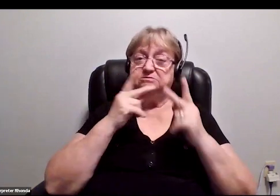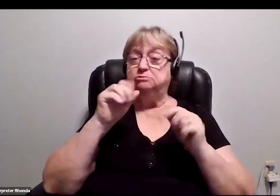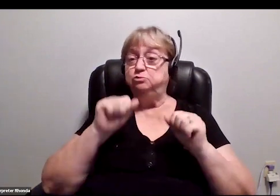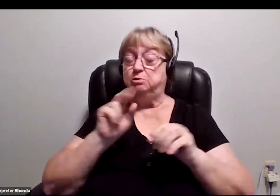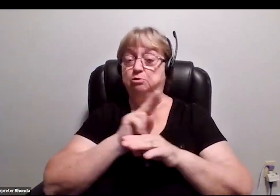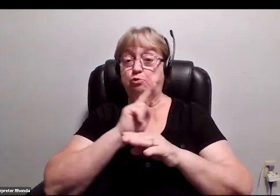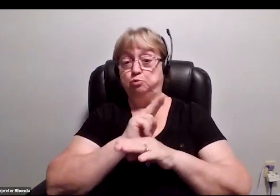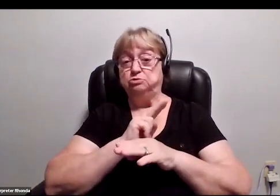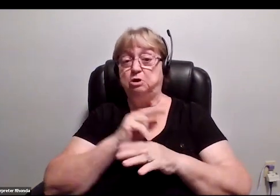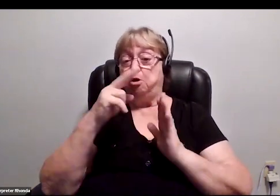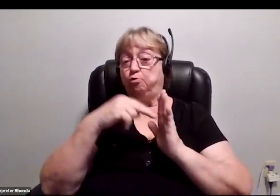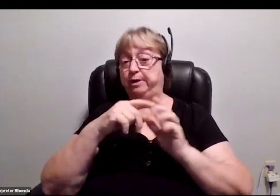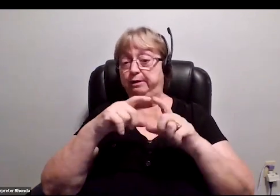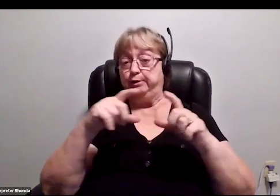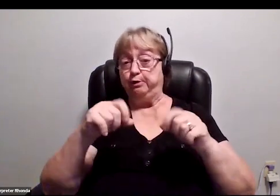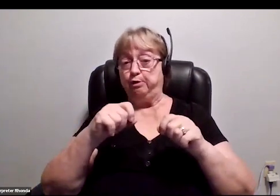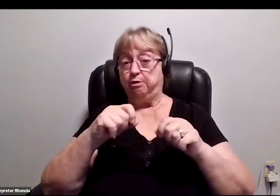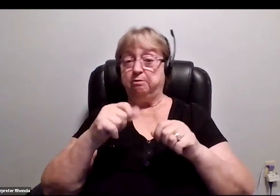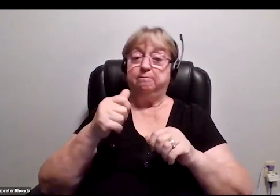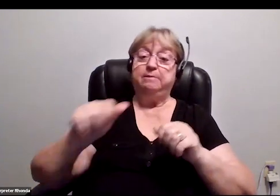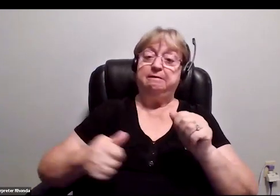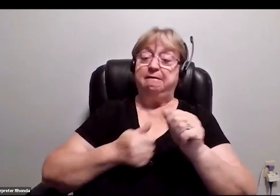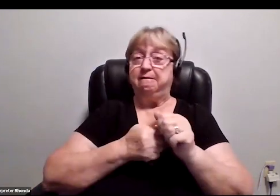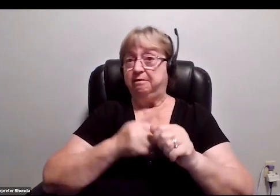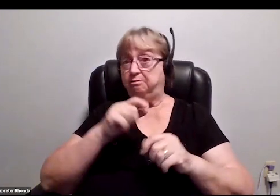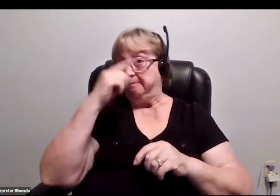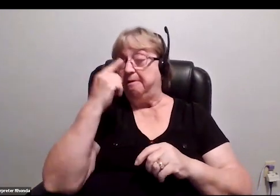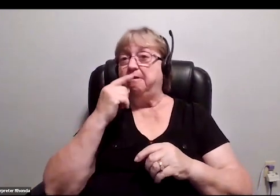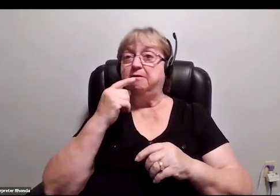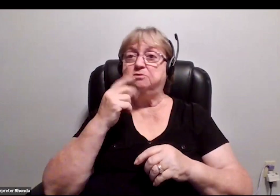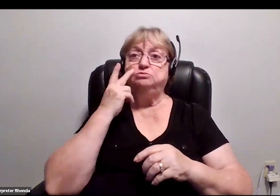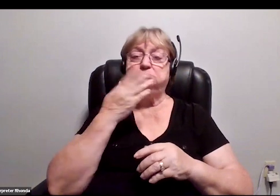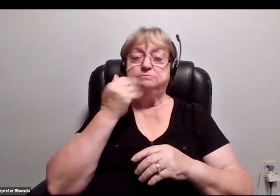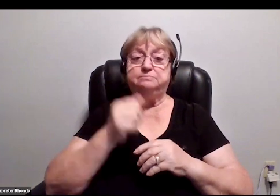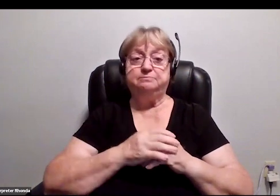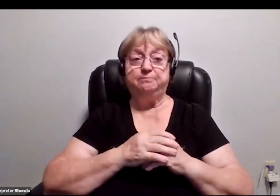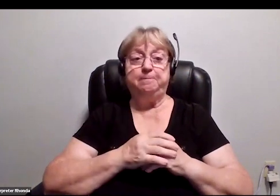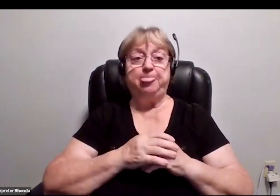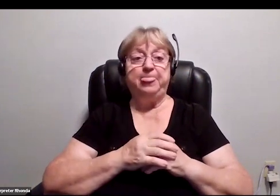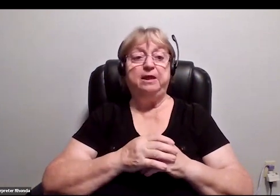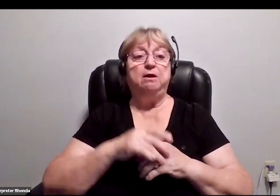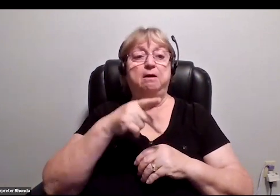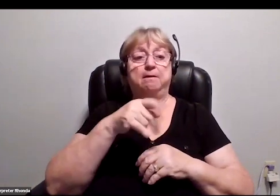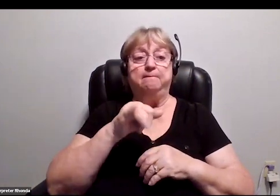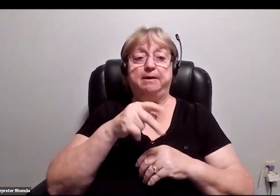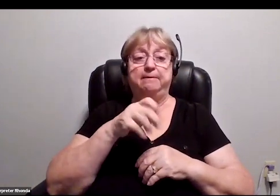behind your flask to better see the meniscus. We also use pipette pumps with calibrated laser-cut